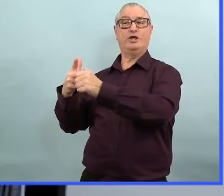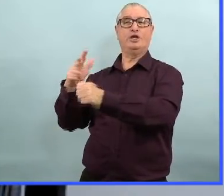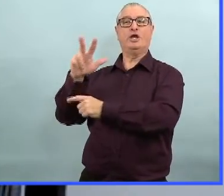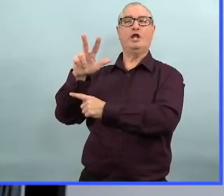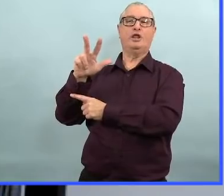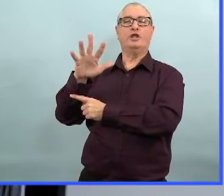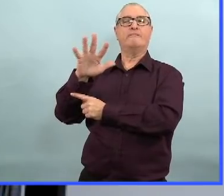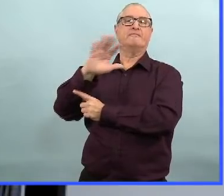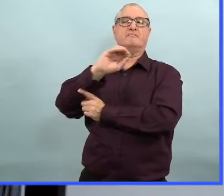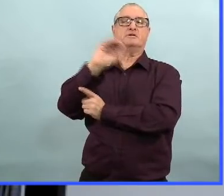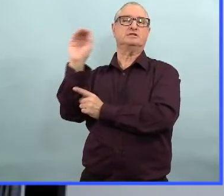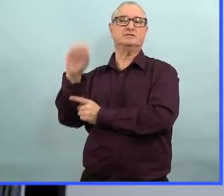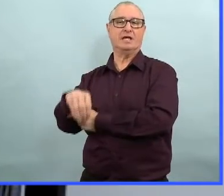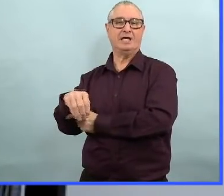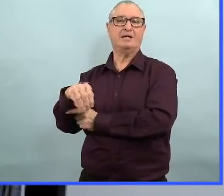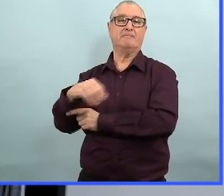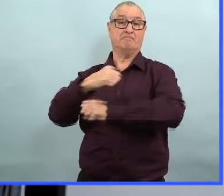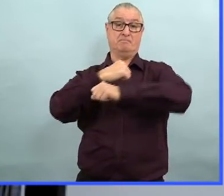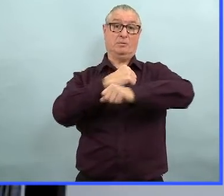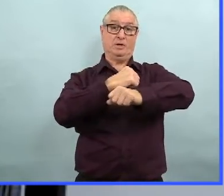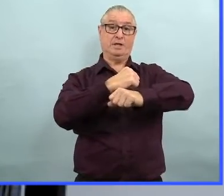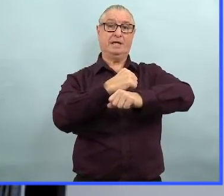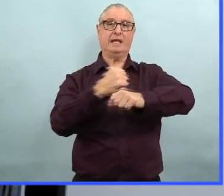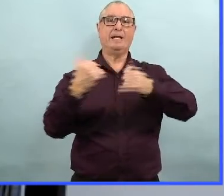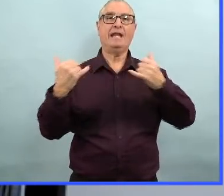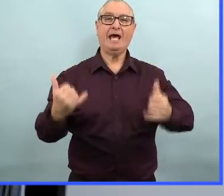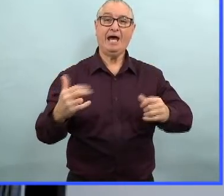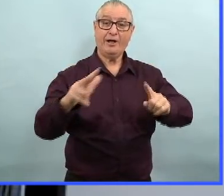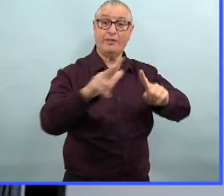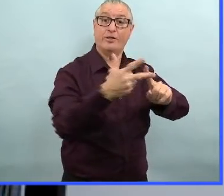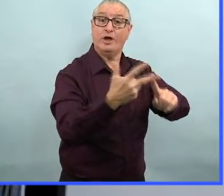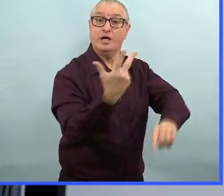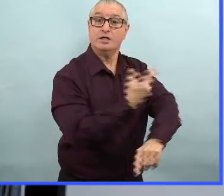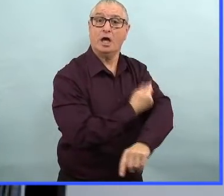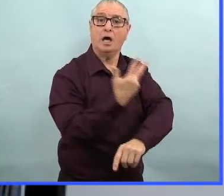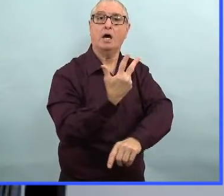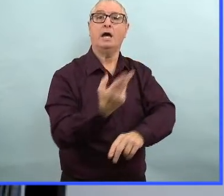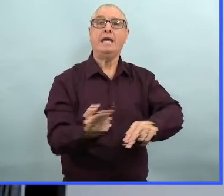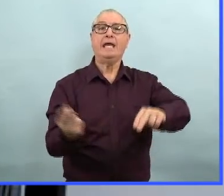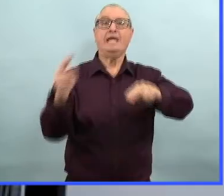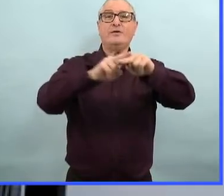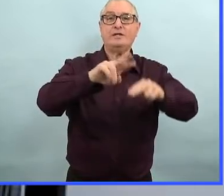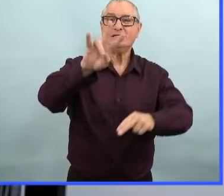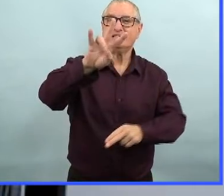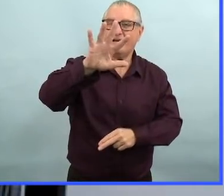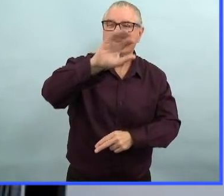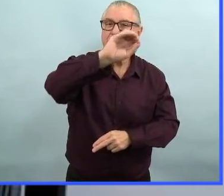what we can say is that regardless of how well the vaccine works or doesn't work at preventing